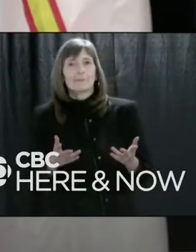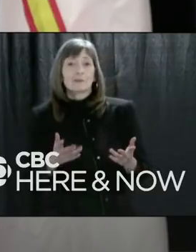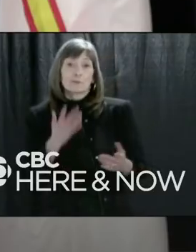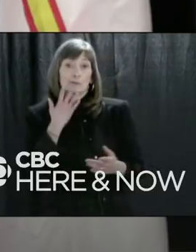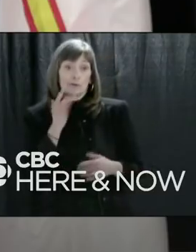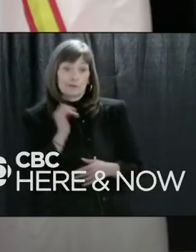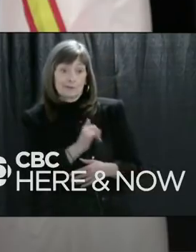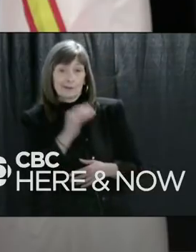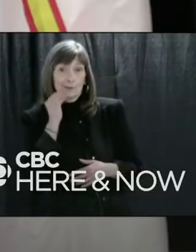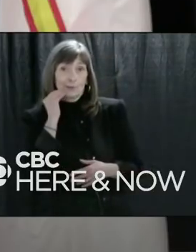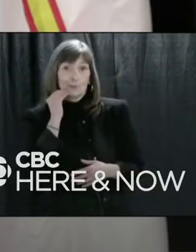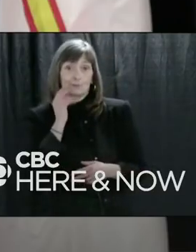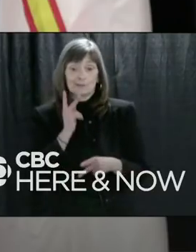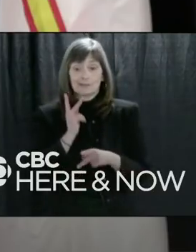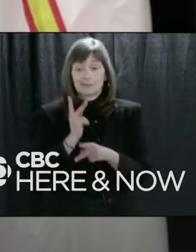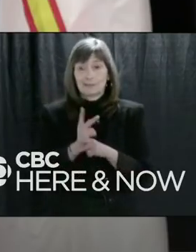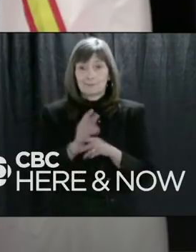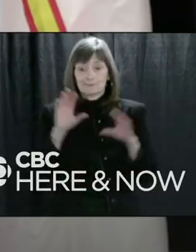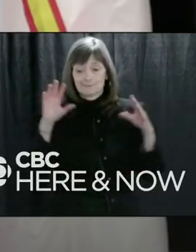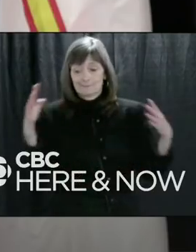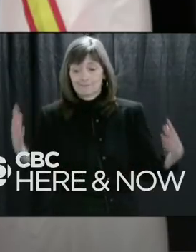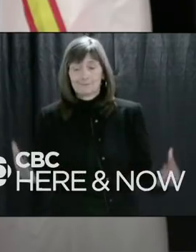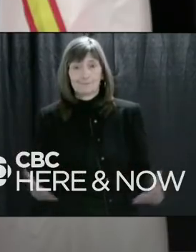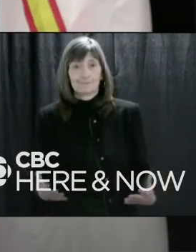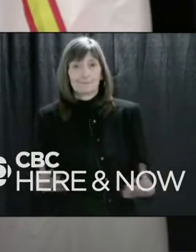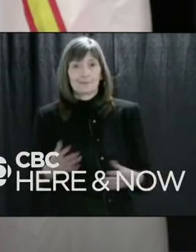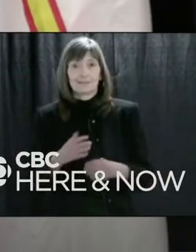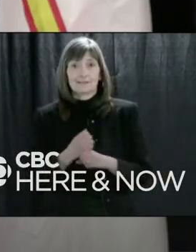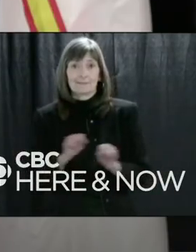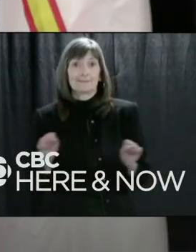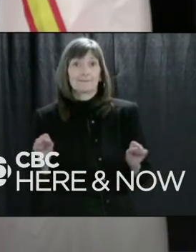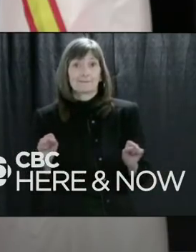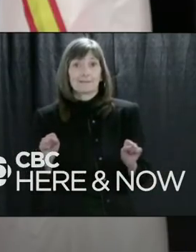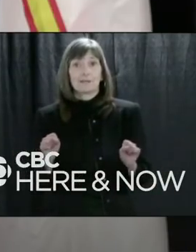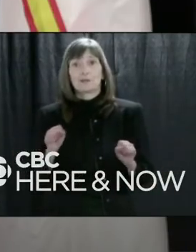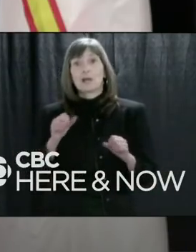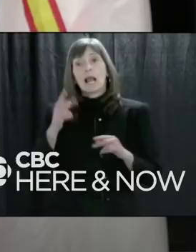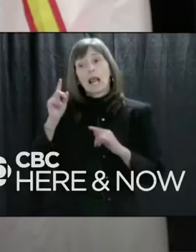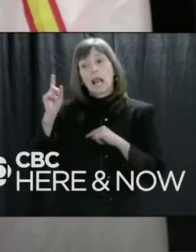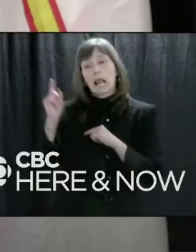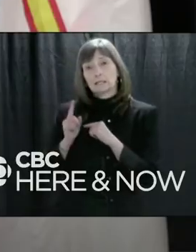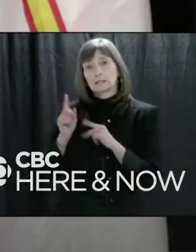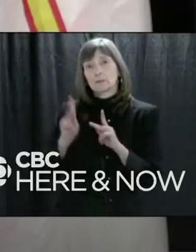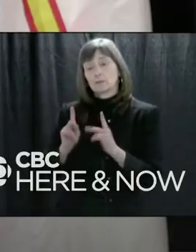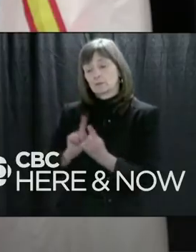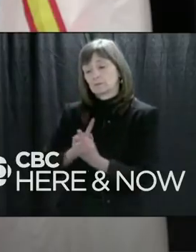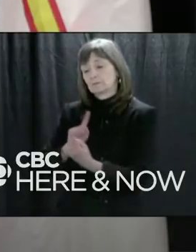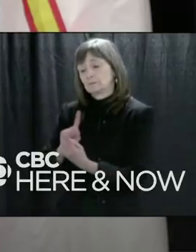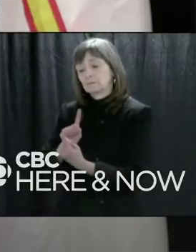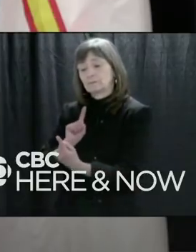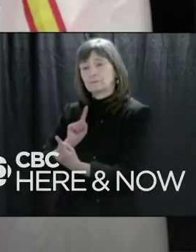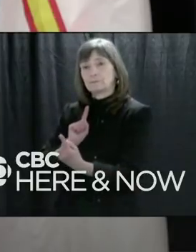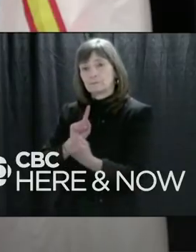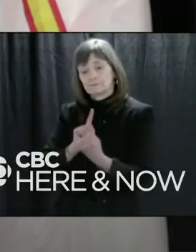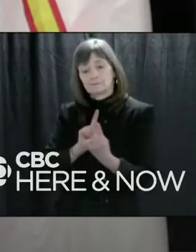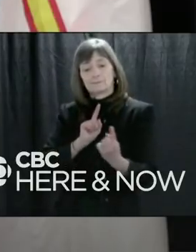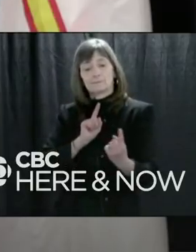LIKE TO SEE PEOPLE STAY HOME. AS THEY SAY STAY IN YOUR BUBBLE AND STAY SAFE.